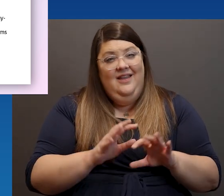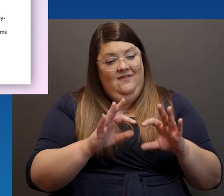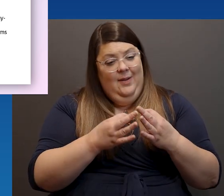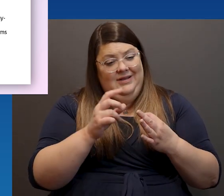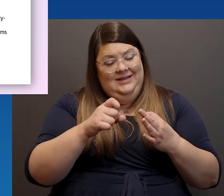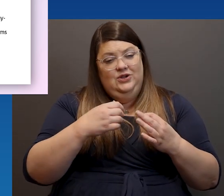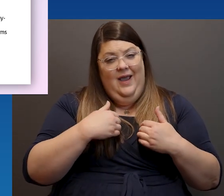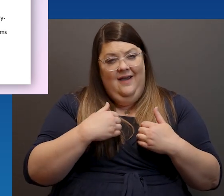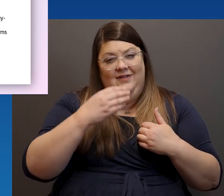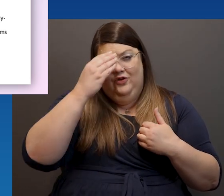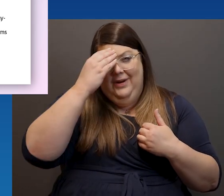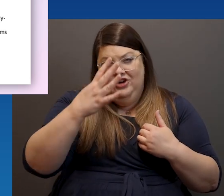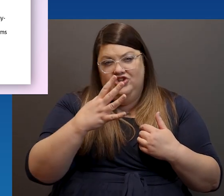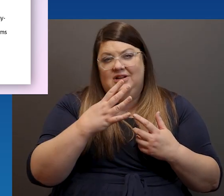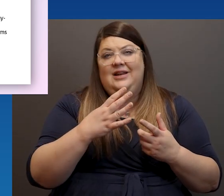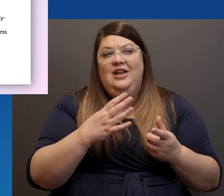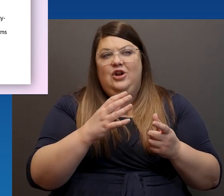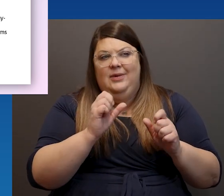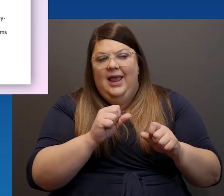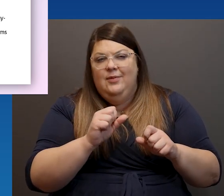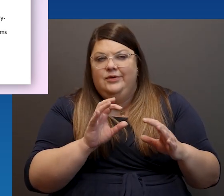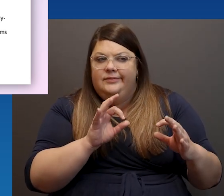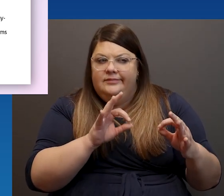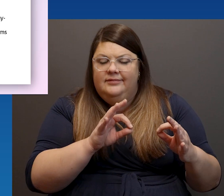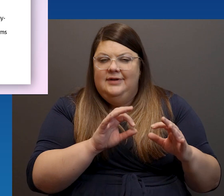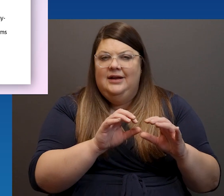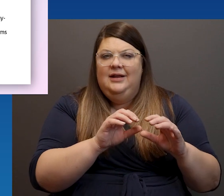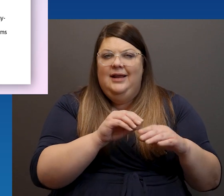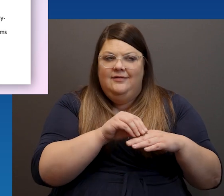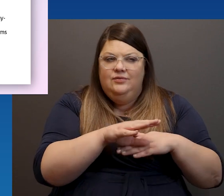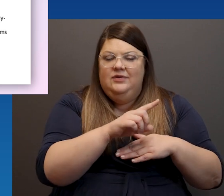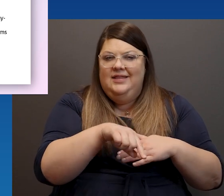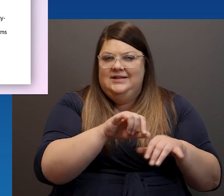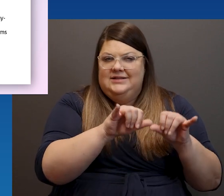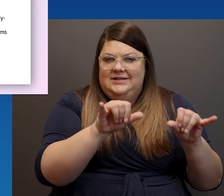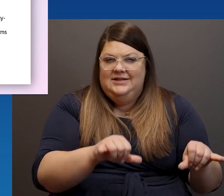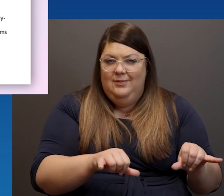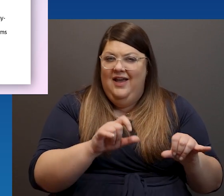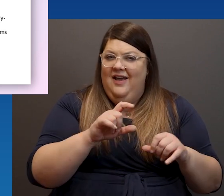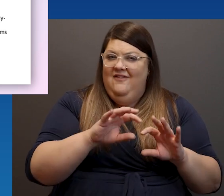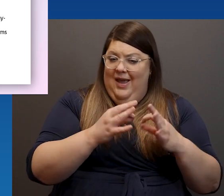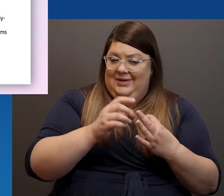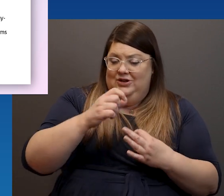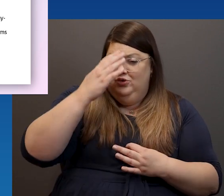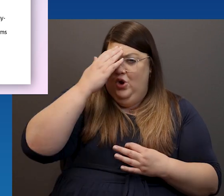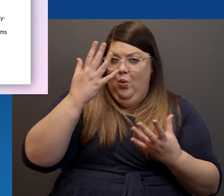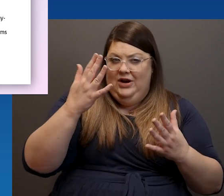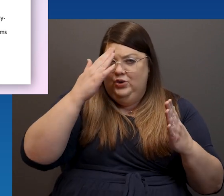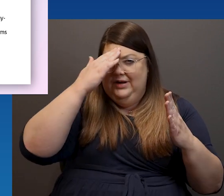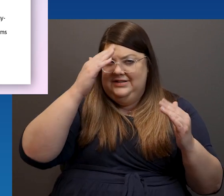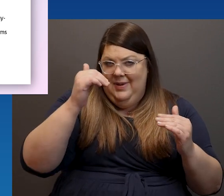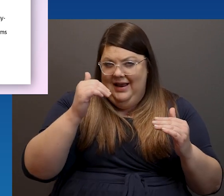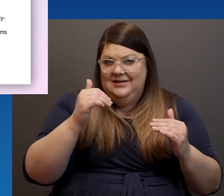and the buy-in to help shape the system. Families knowing what to expect from programs that serve children is very helpful.